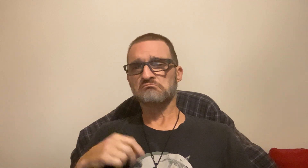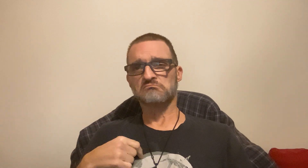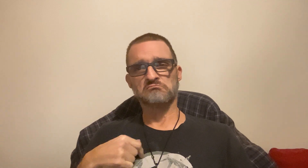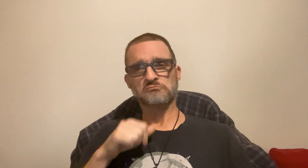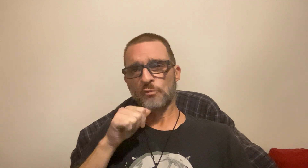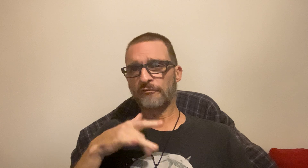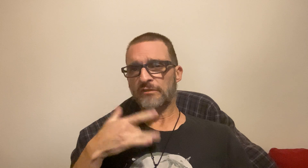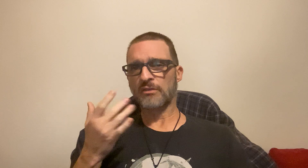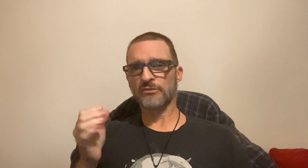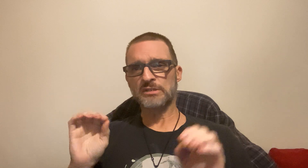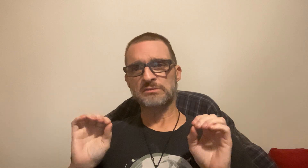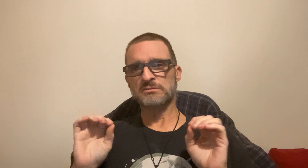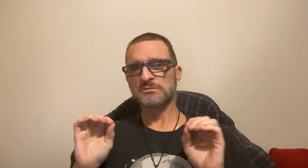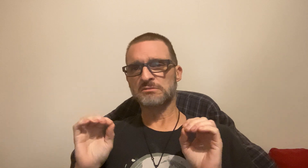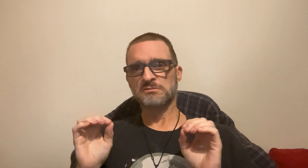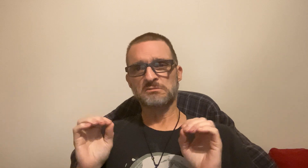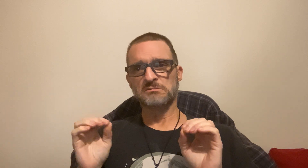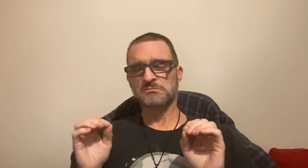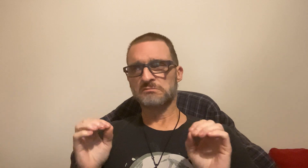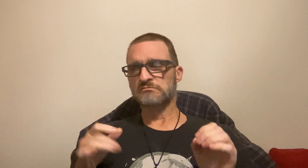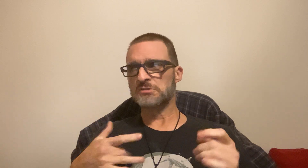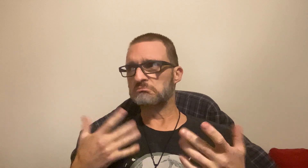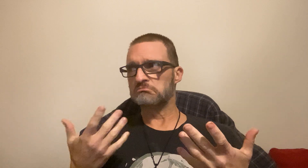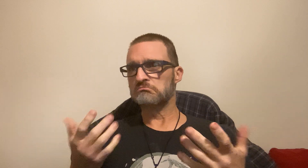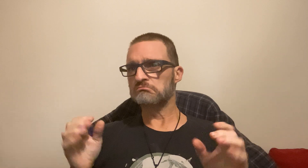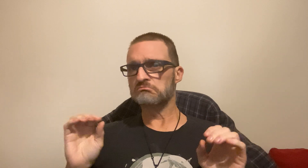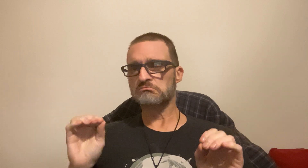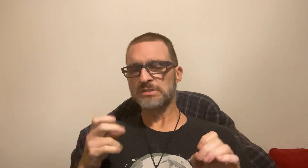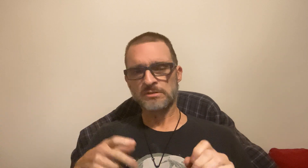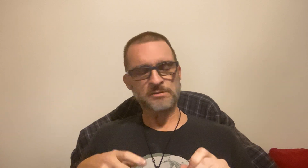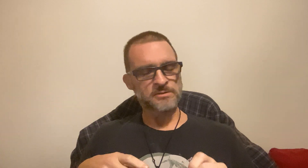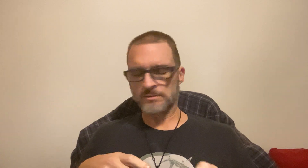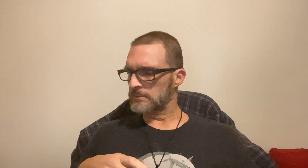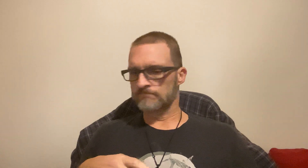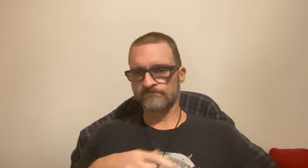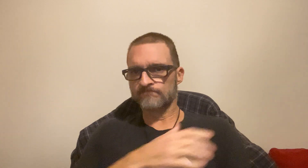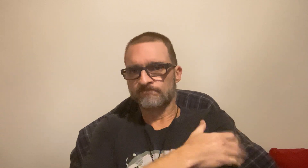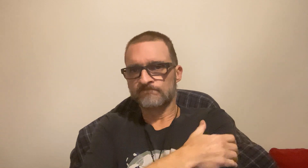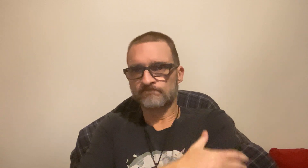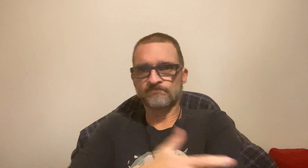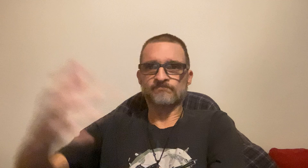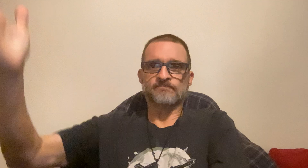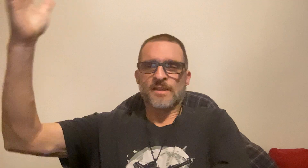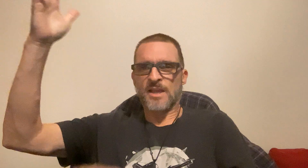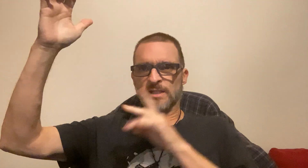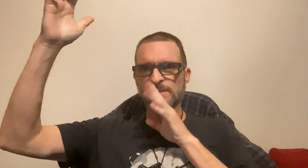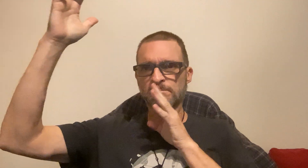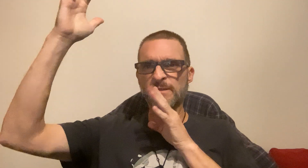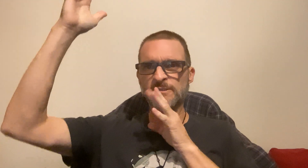I said No. I don't feel nothing. I feel nothing. He shook his head and started speaking